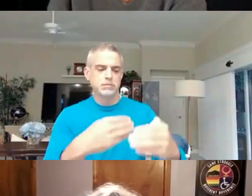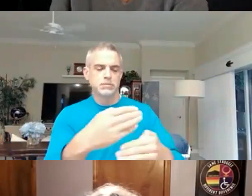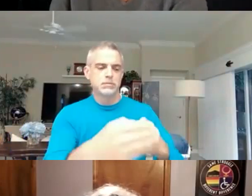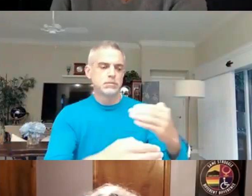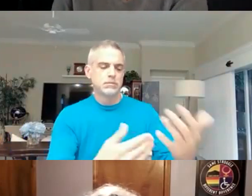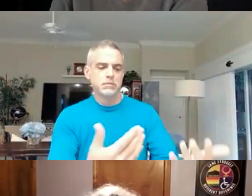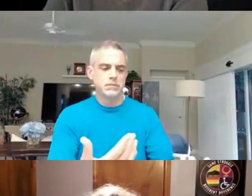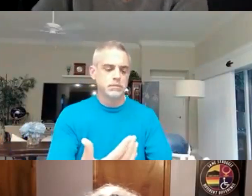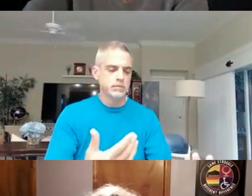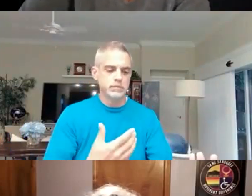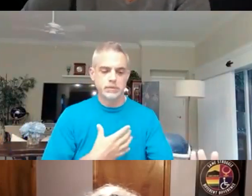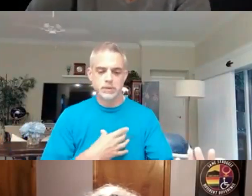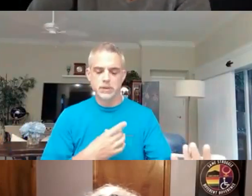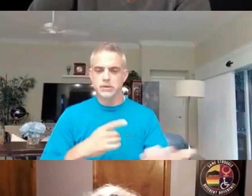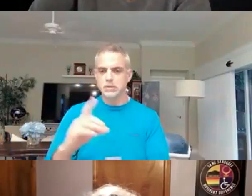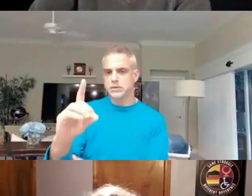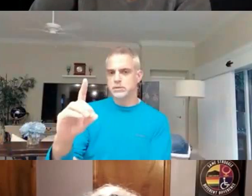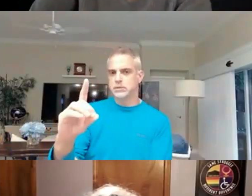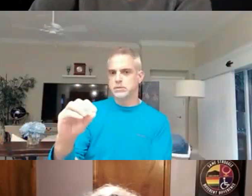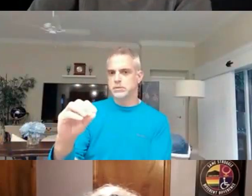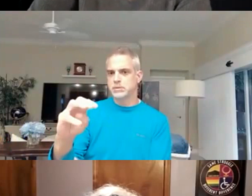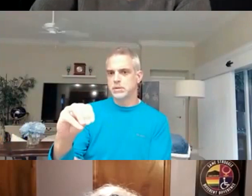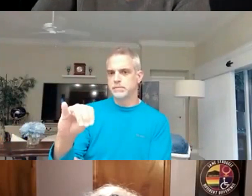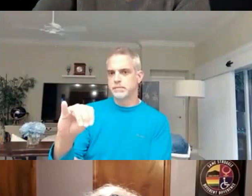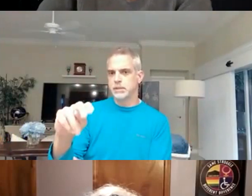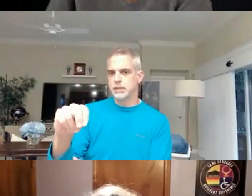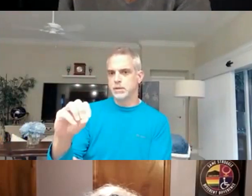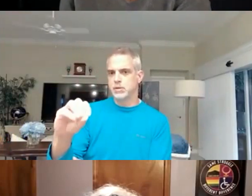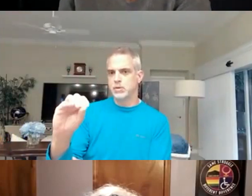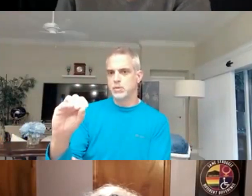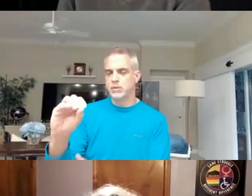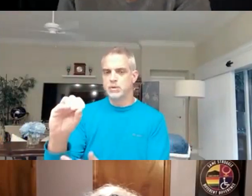and we would hope that we could have more chances and more procedures to be able to